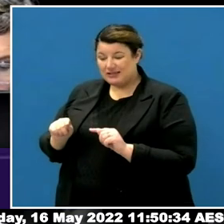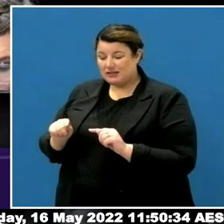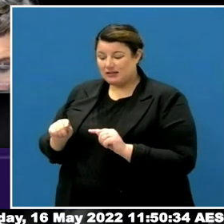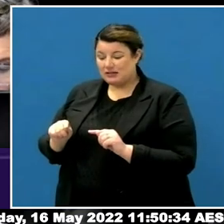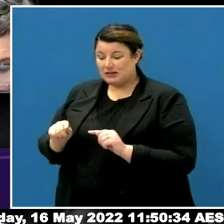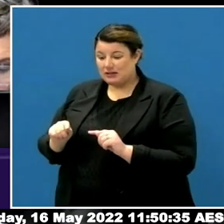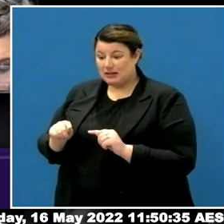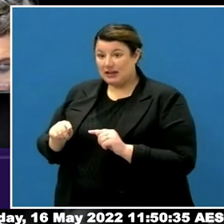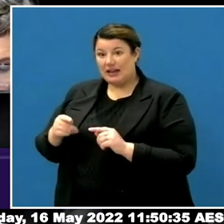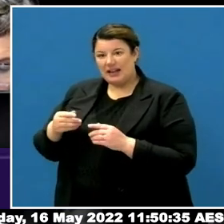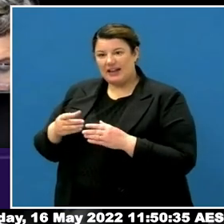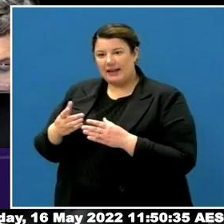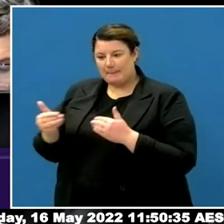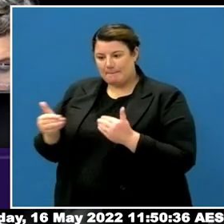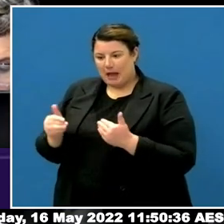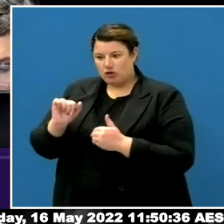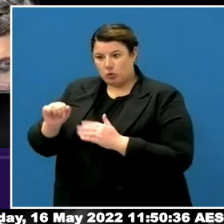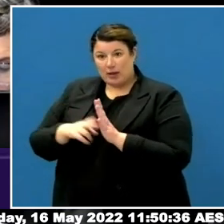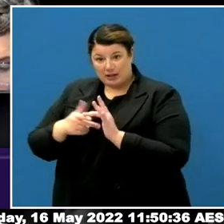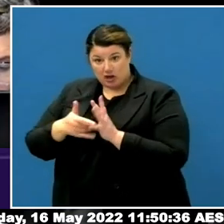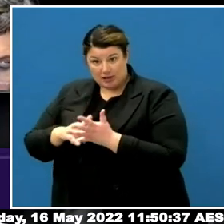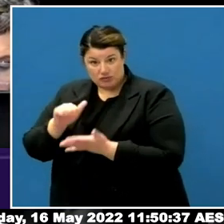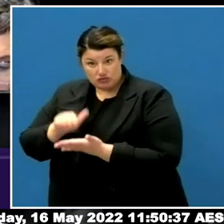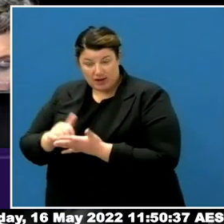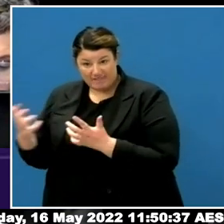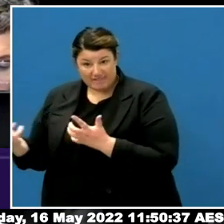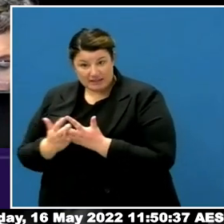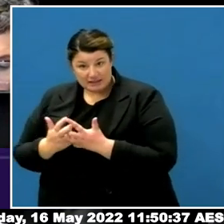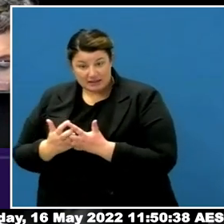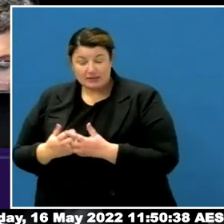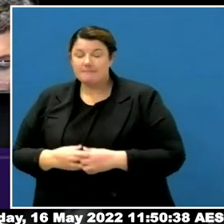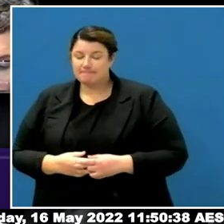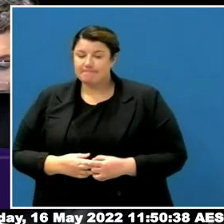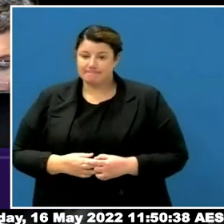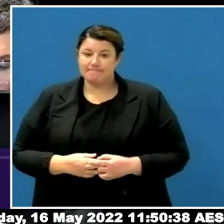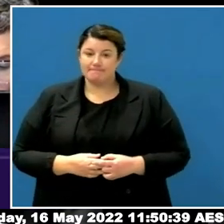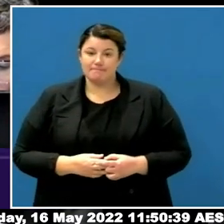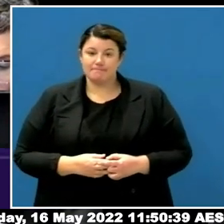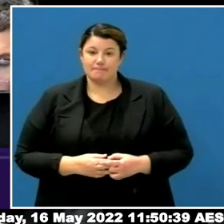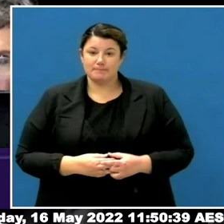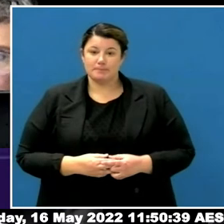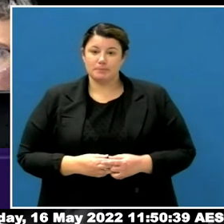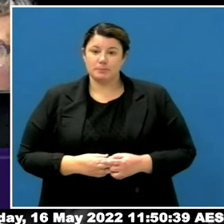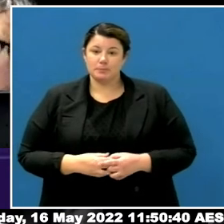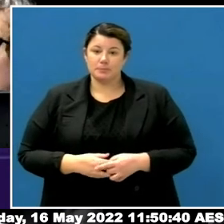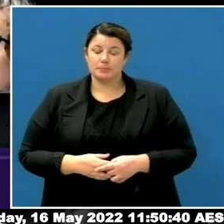NDIS plan funding? Yes. MR FOGARTY: Alright. It was, I think, a couple of dollars over, a few, yeah.